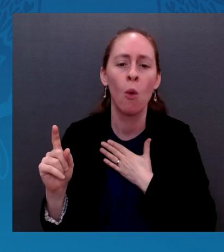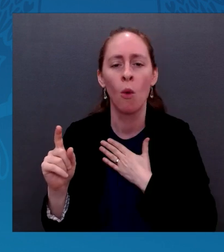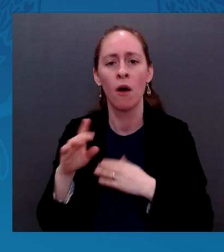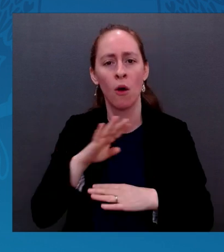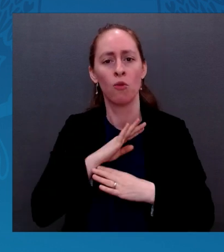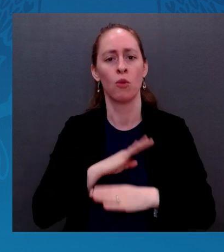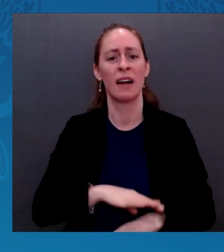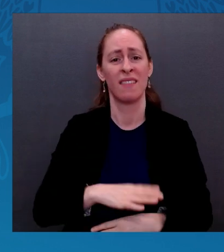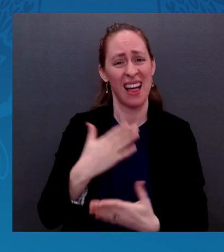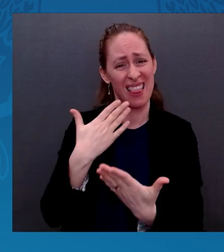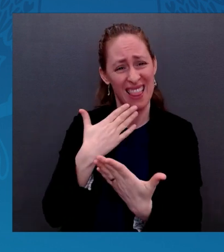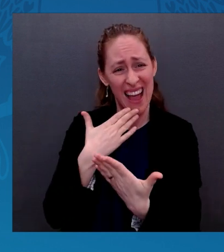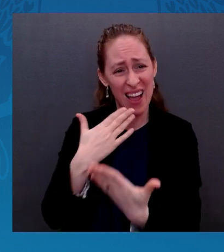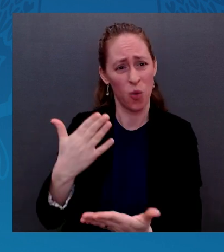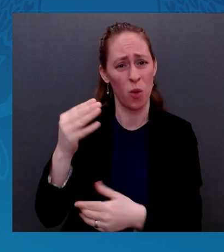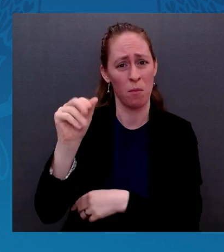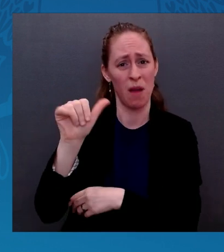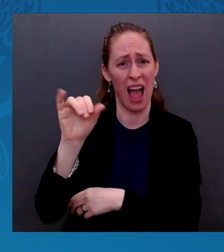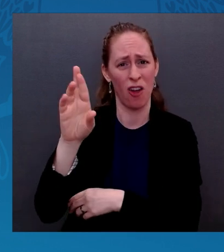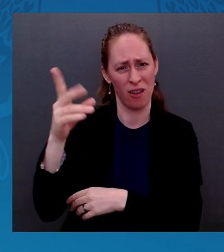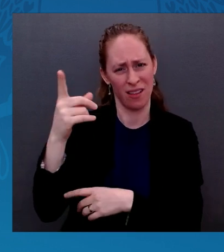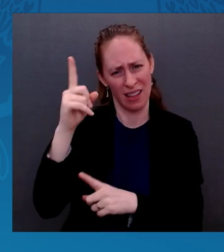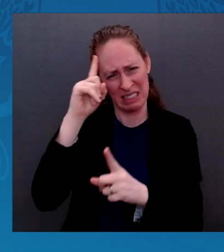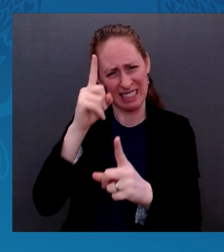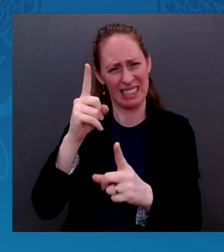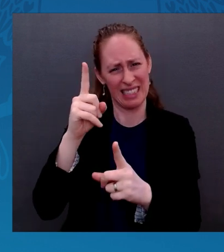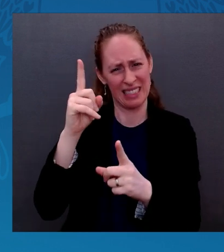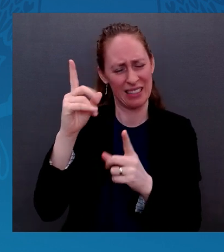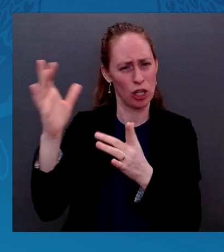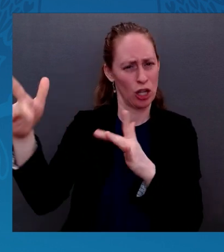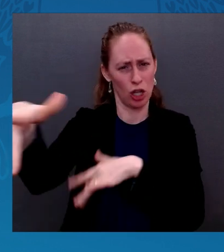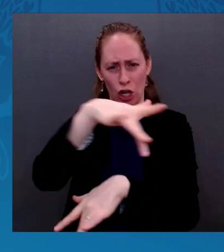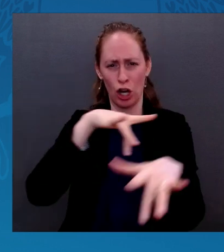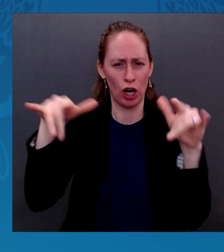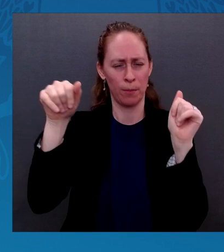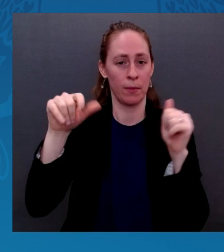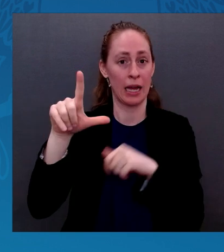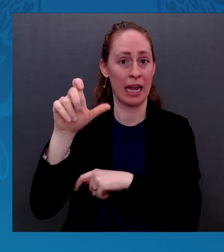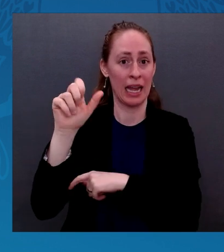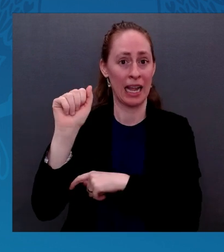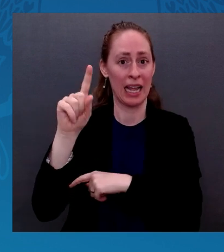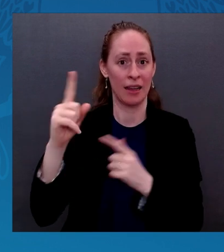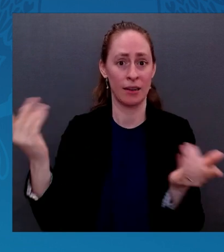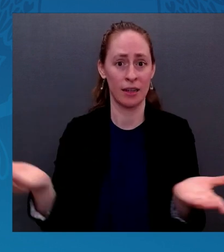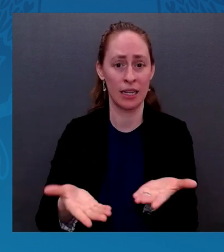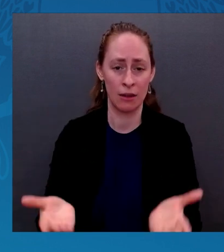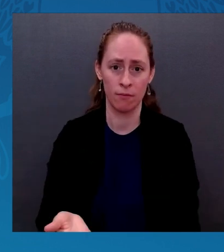And as a new homeowner, you have so many different things to worry about. So having this process in place,